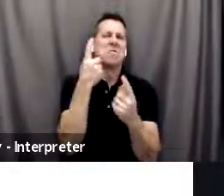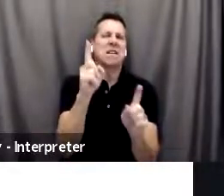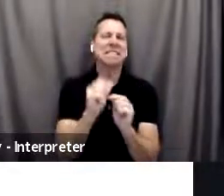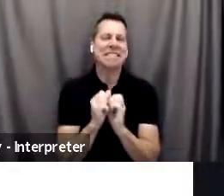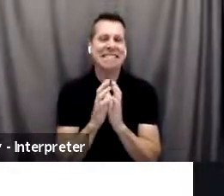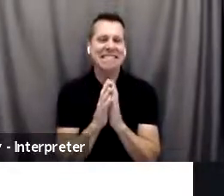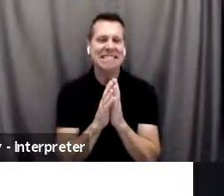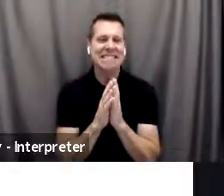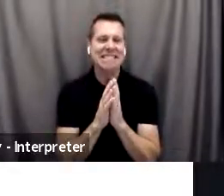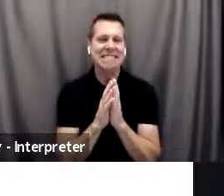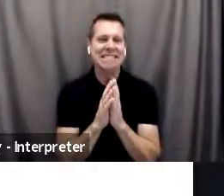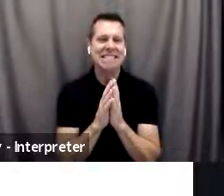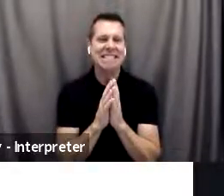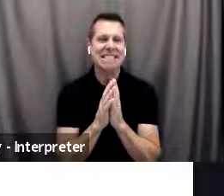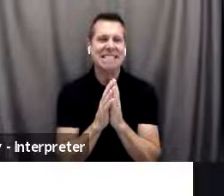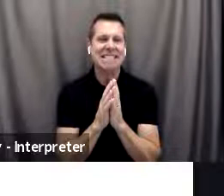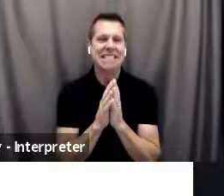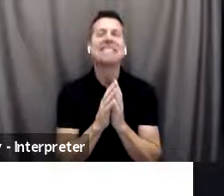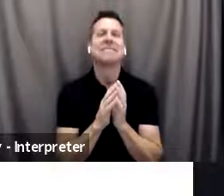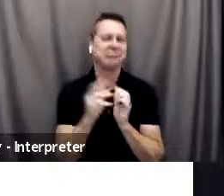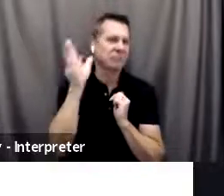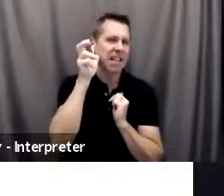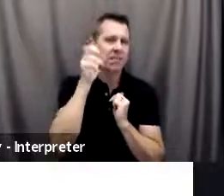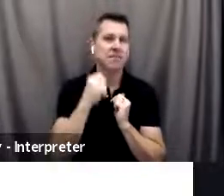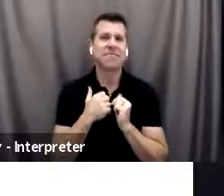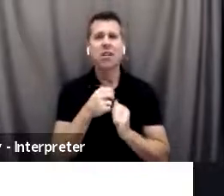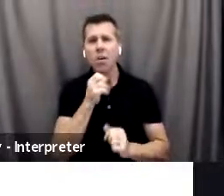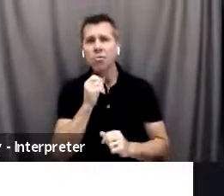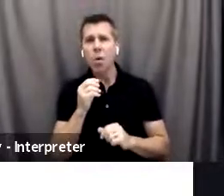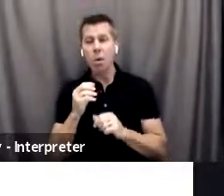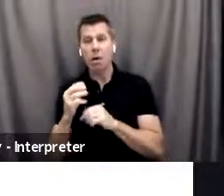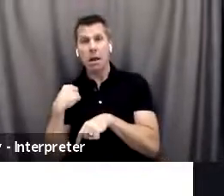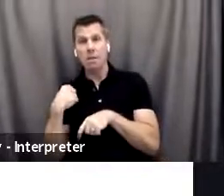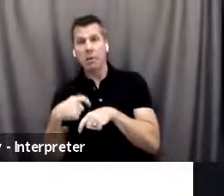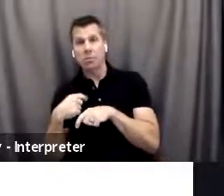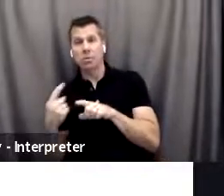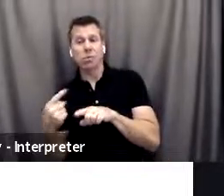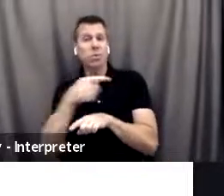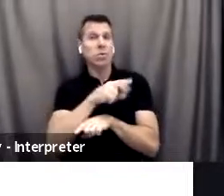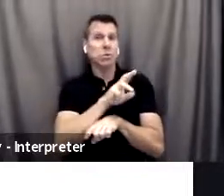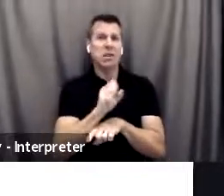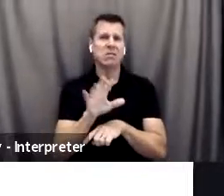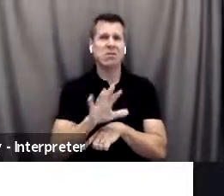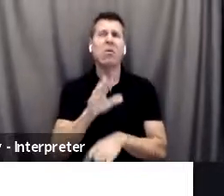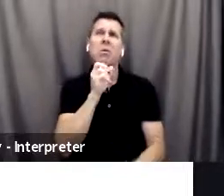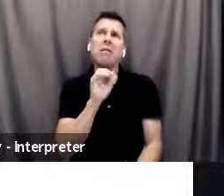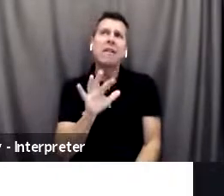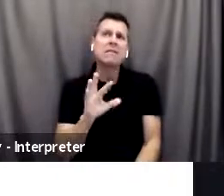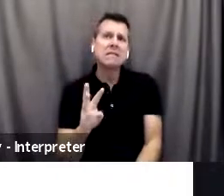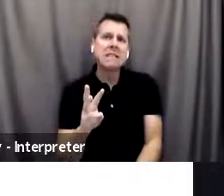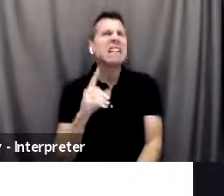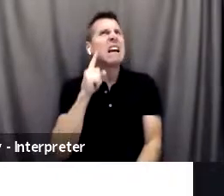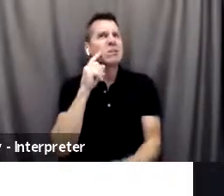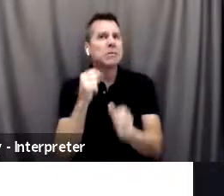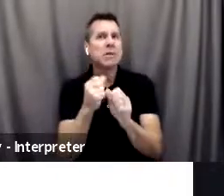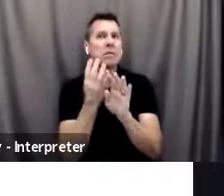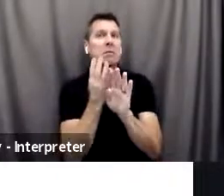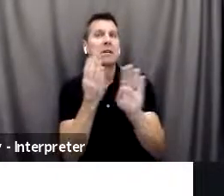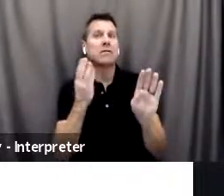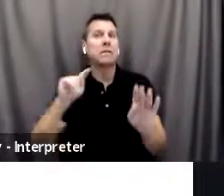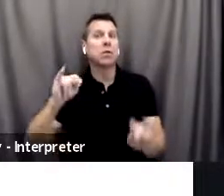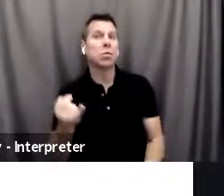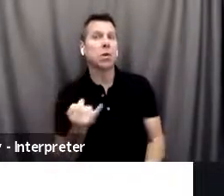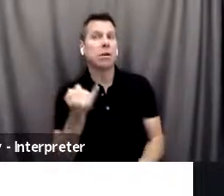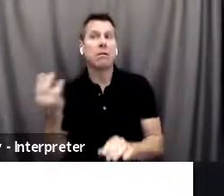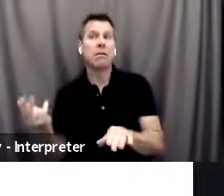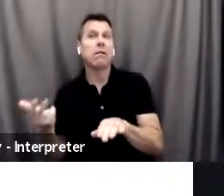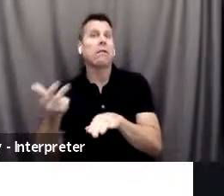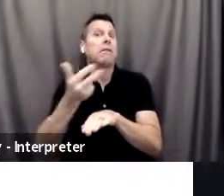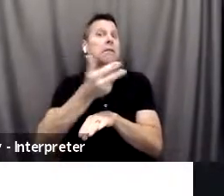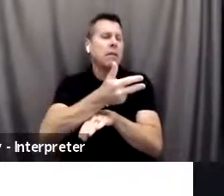Oh, maybe five or six years old when I crossed here. I remember. We took a bus from Tijuana. And it dropped us off at this very